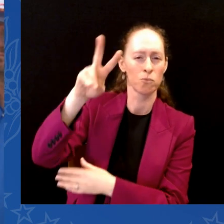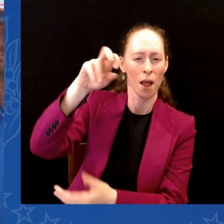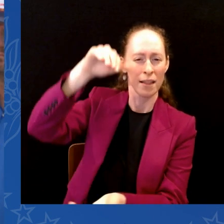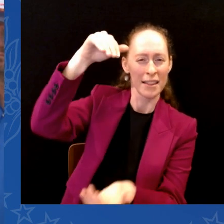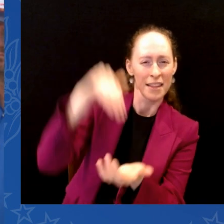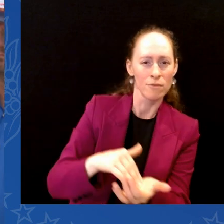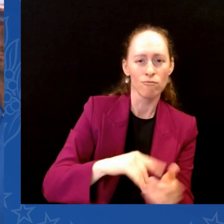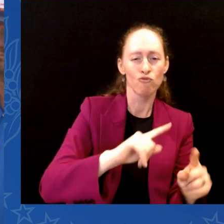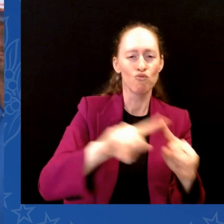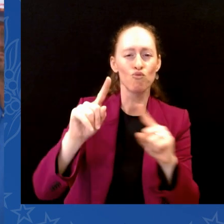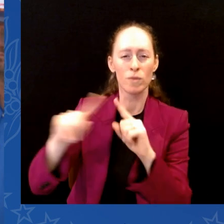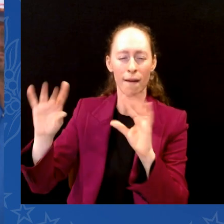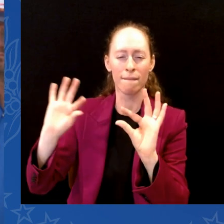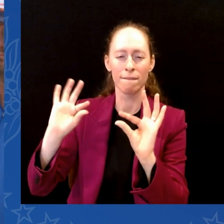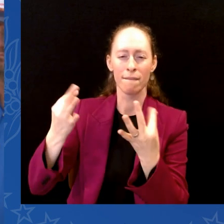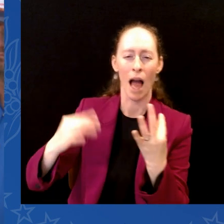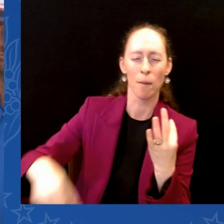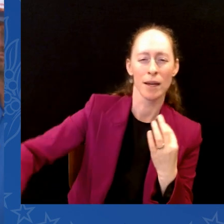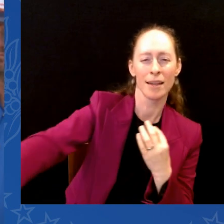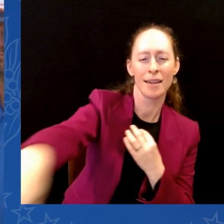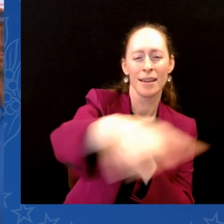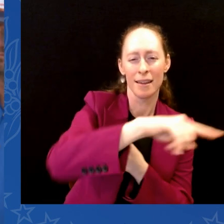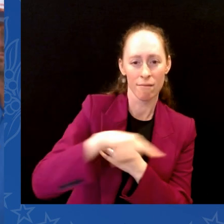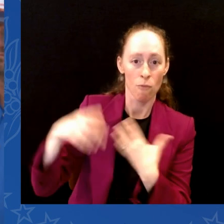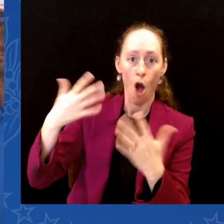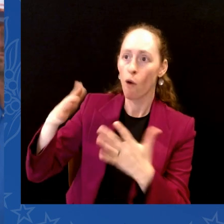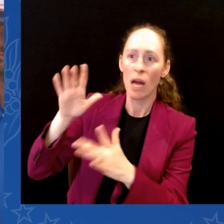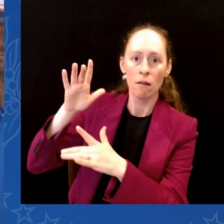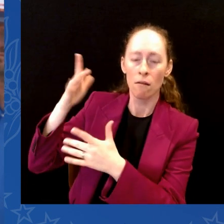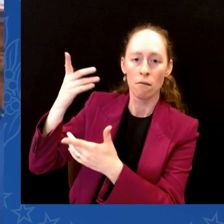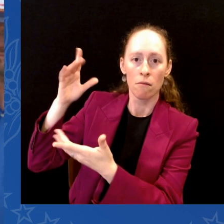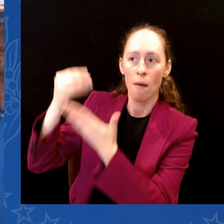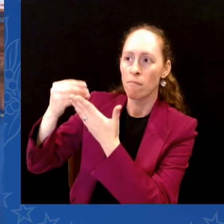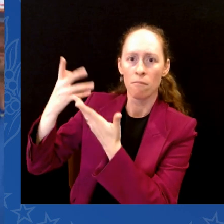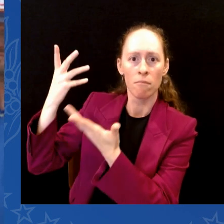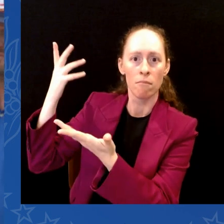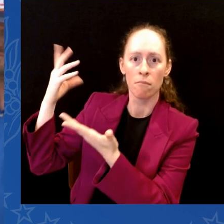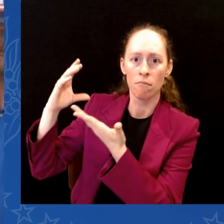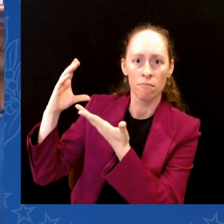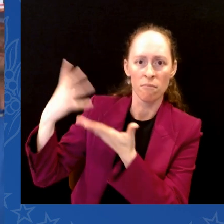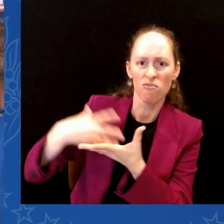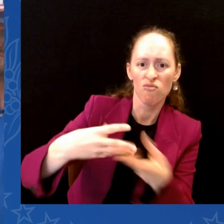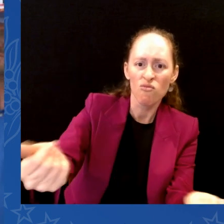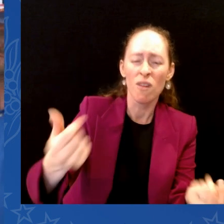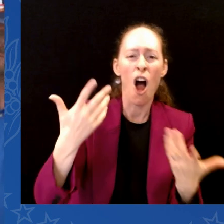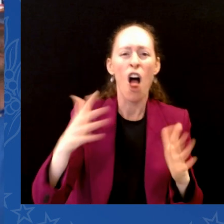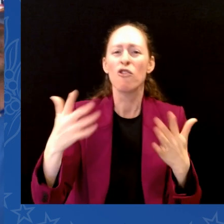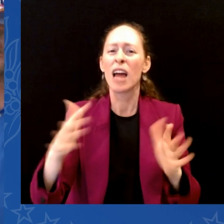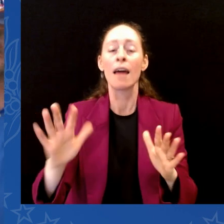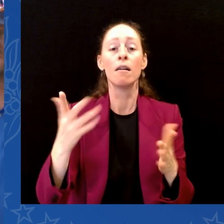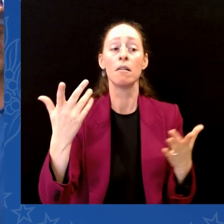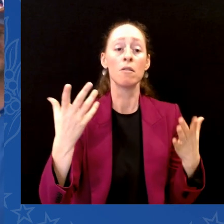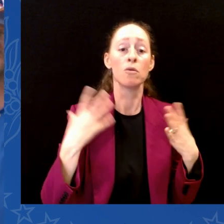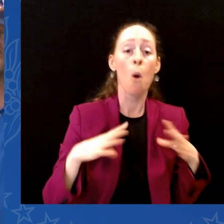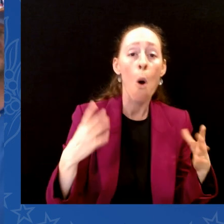like buying food, getting their prescriptions, clothing -- the basics. And how many of you lost your businesses?